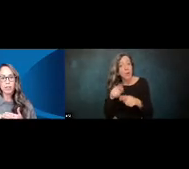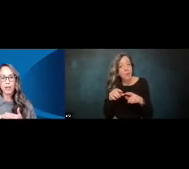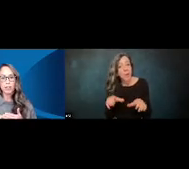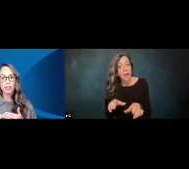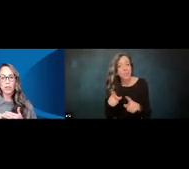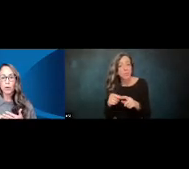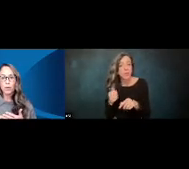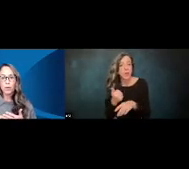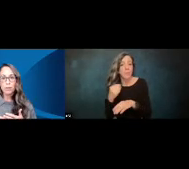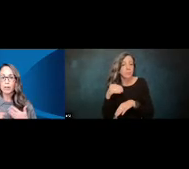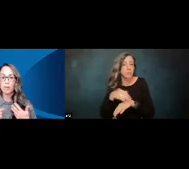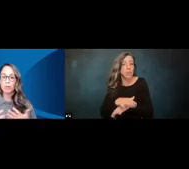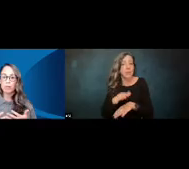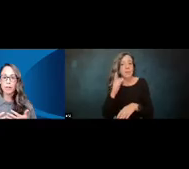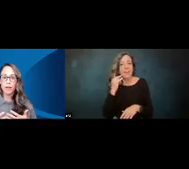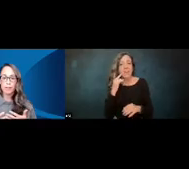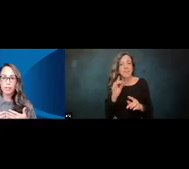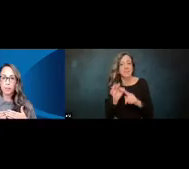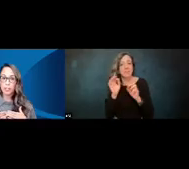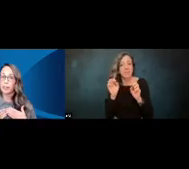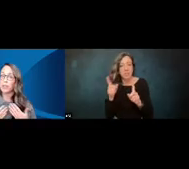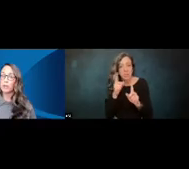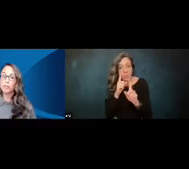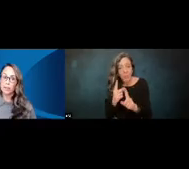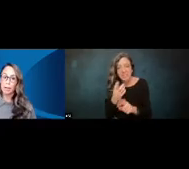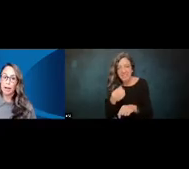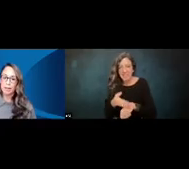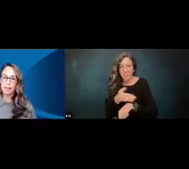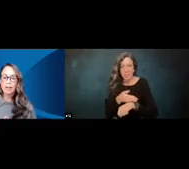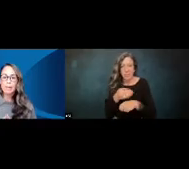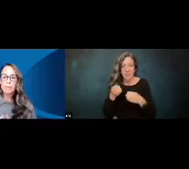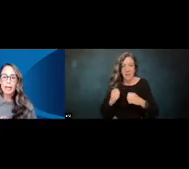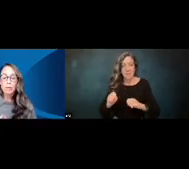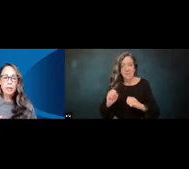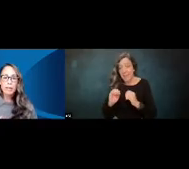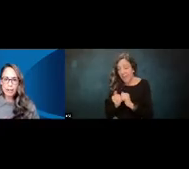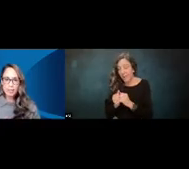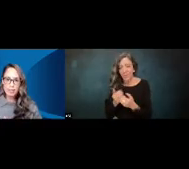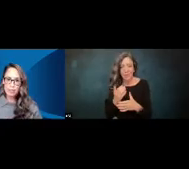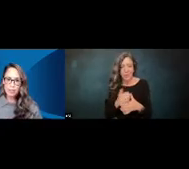special education goals and improvement efforts by sharing your feedback and where to access